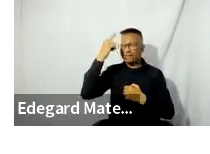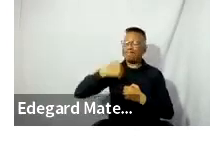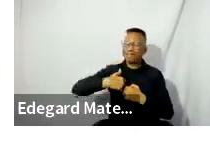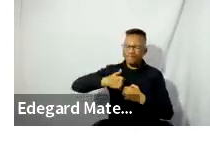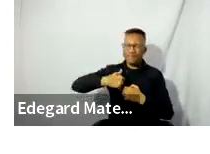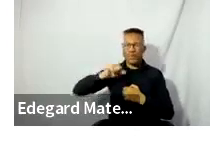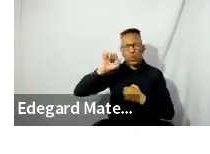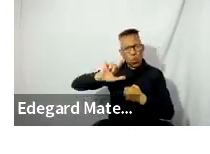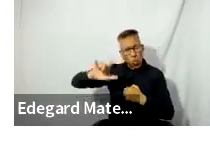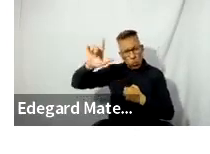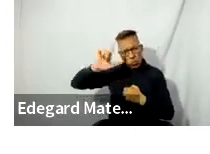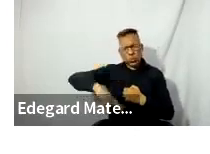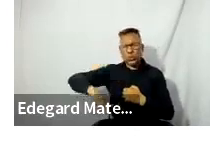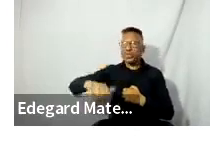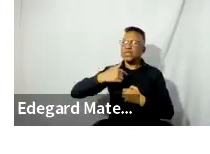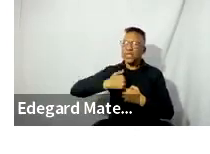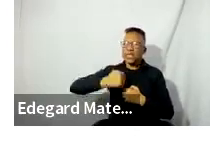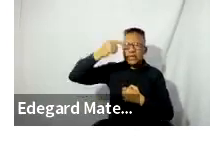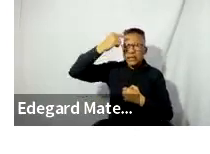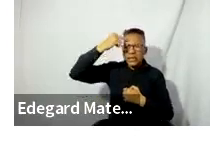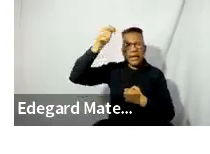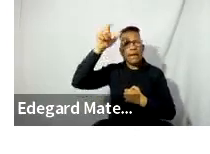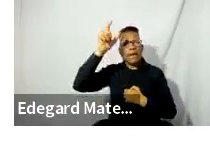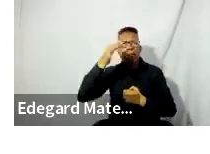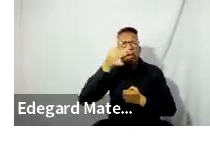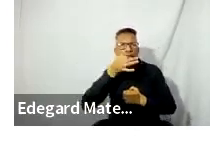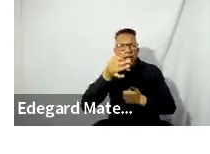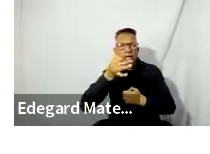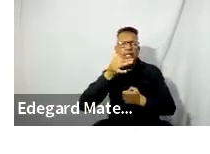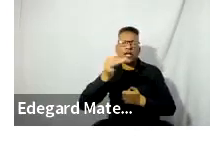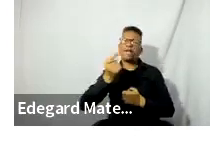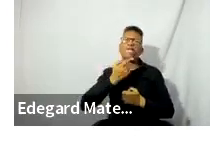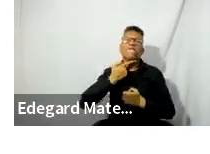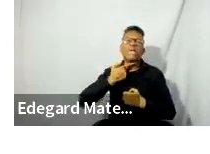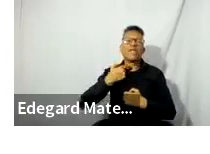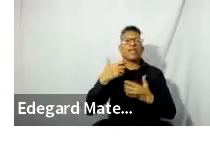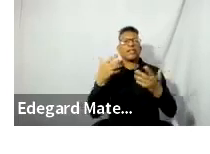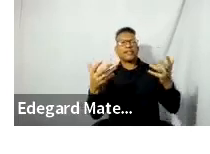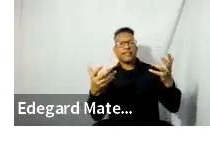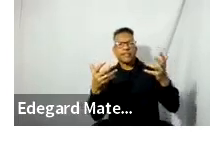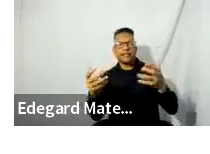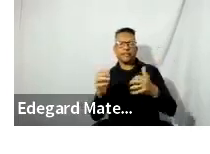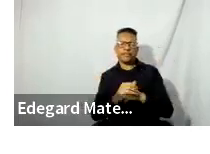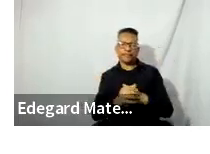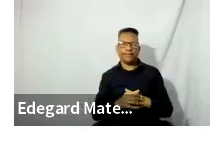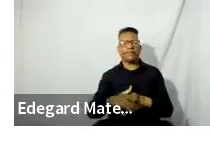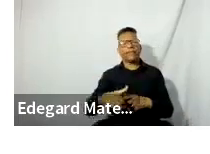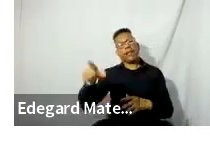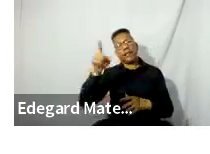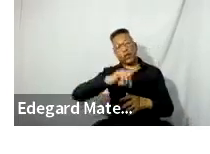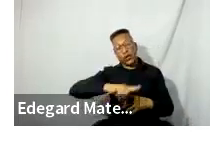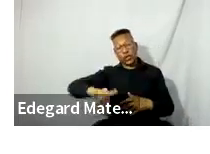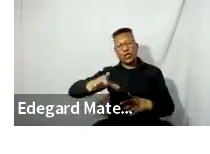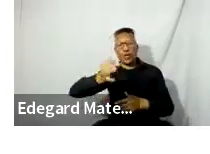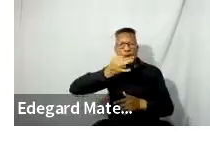ation of concepts, and to the development of will. We will. We're justified in considering the thesis presented as a a law